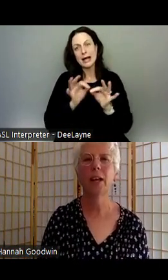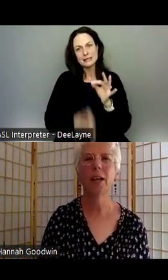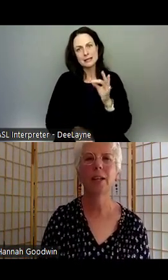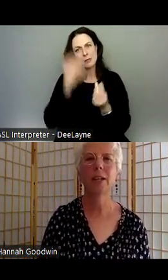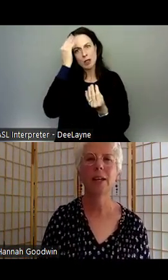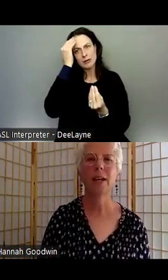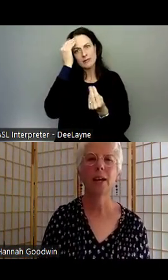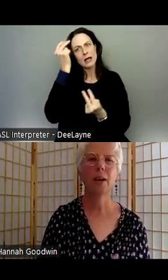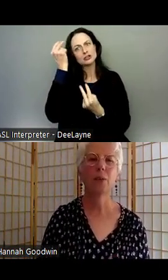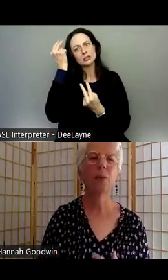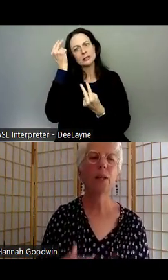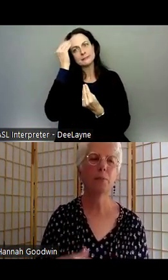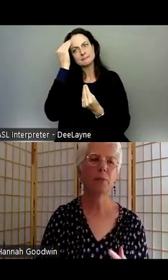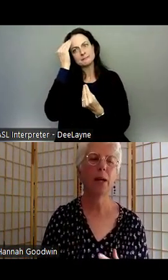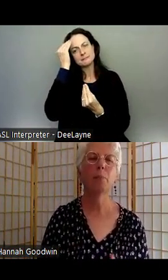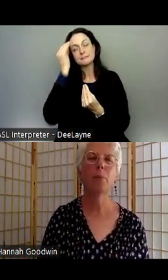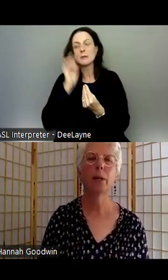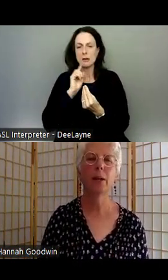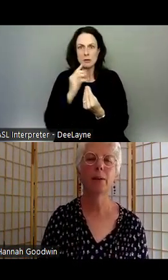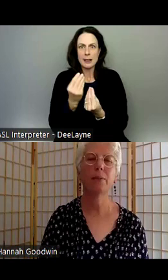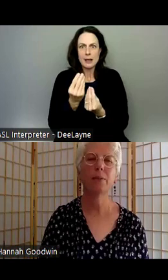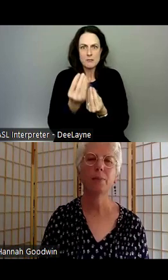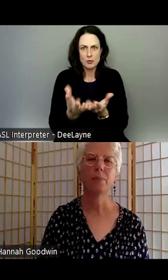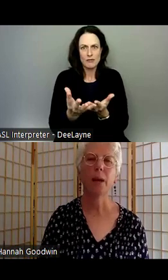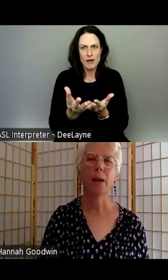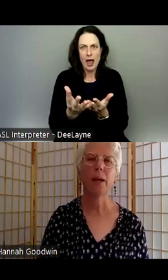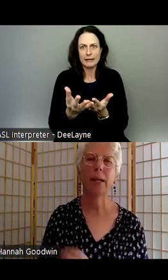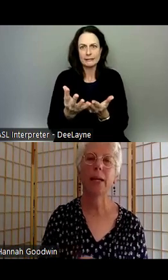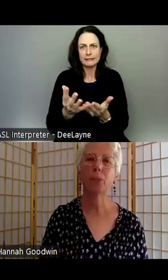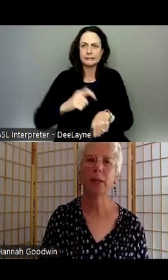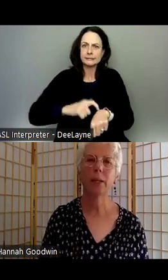can really provide a point of engagement in a new way.